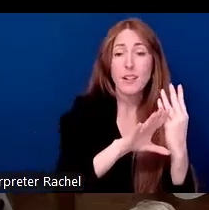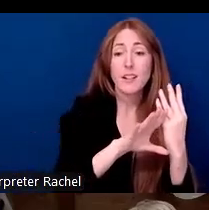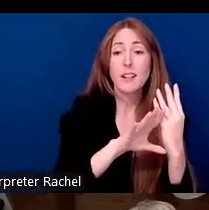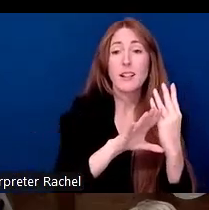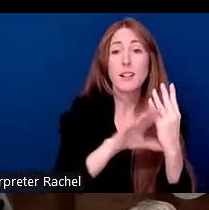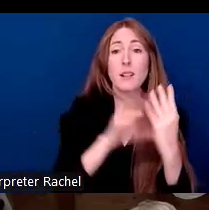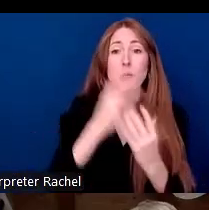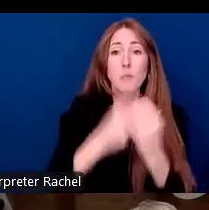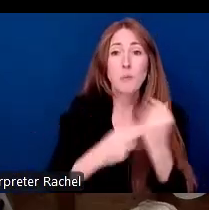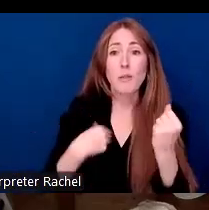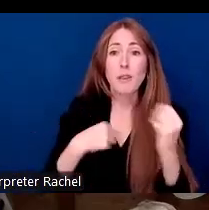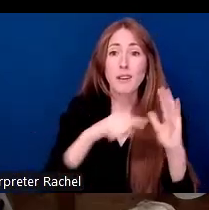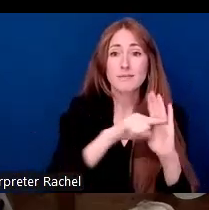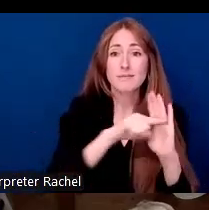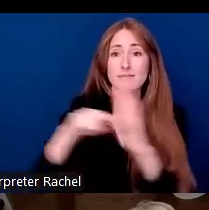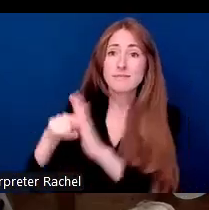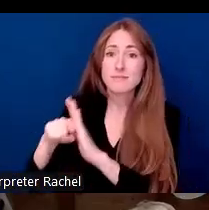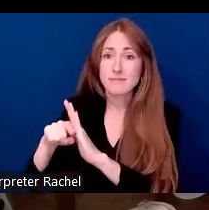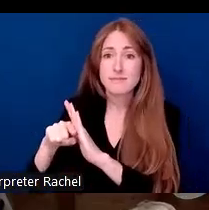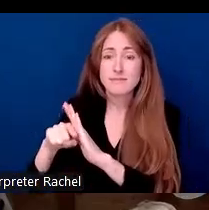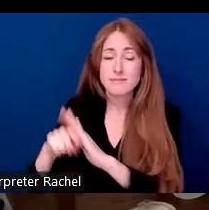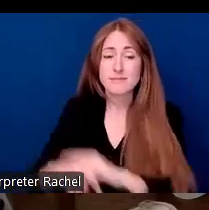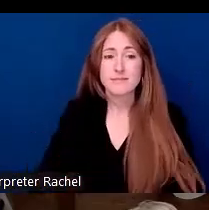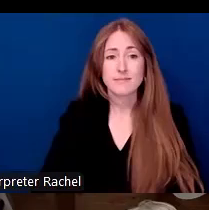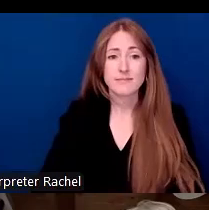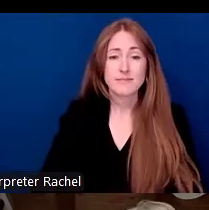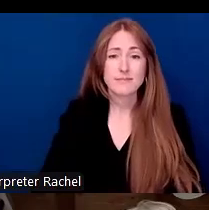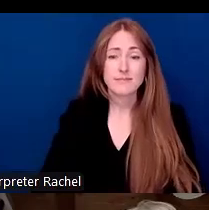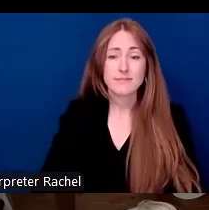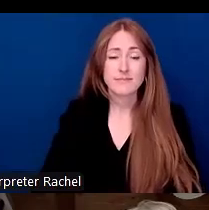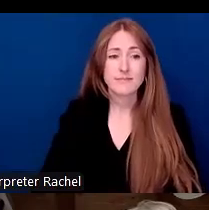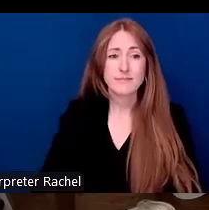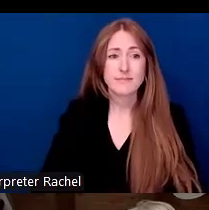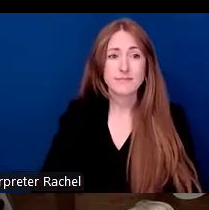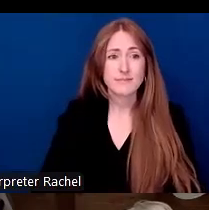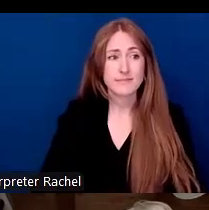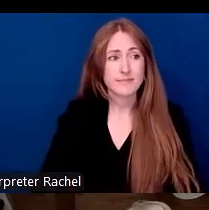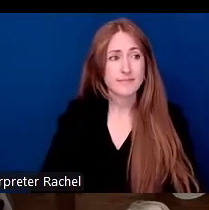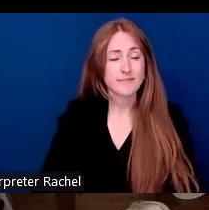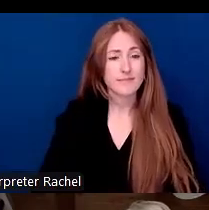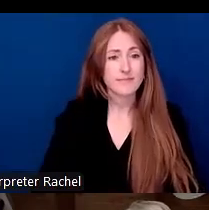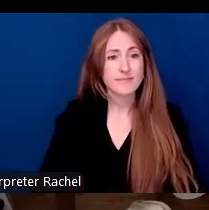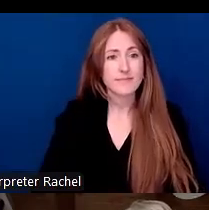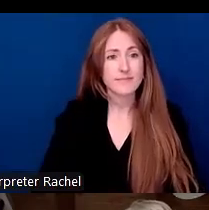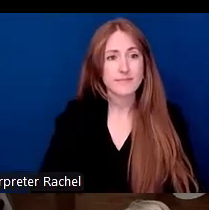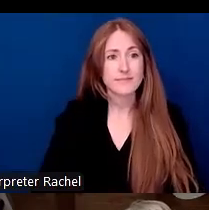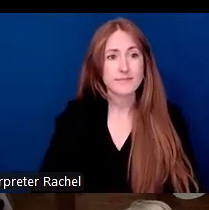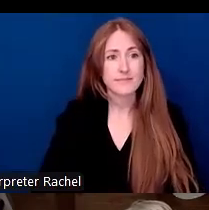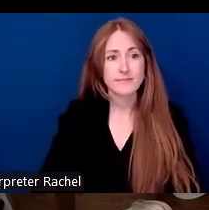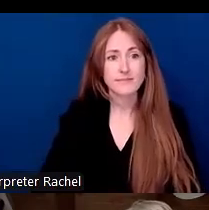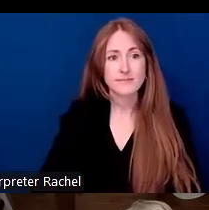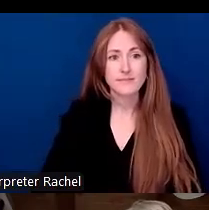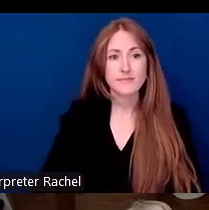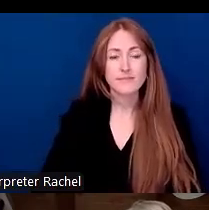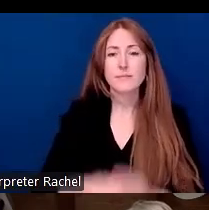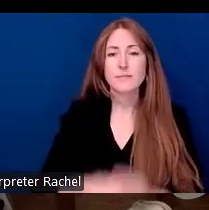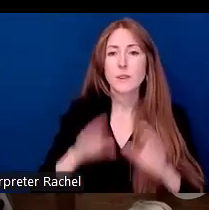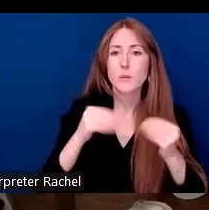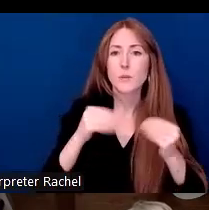being compromised. Next slide please. Concerns were raised by providers and parents in the study